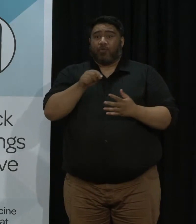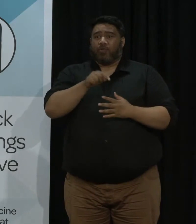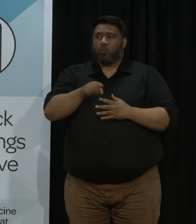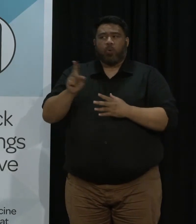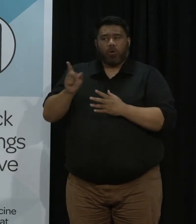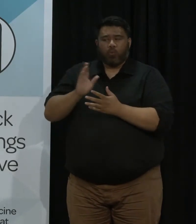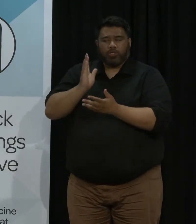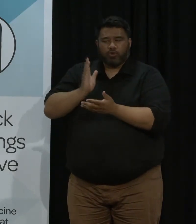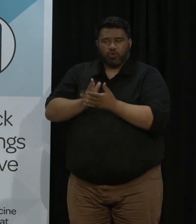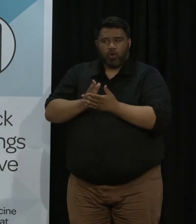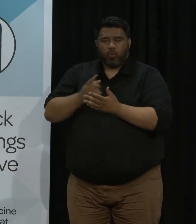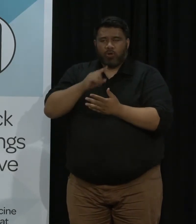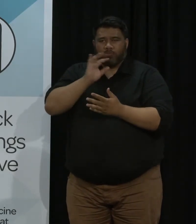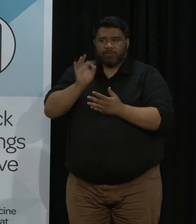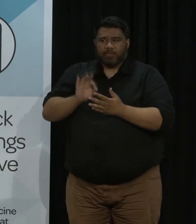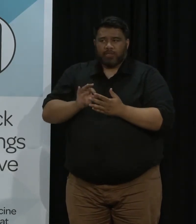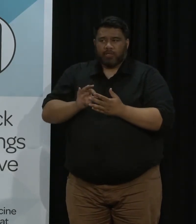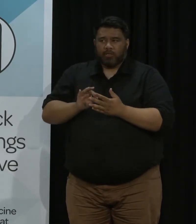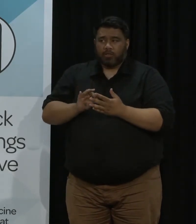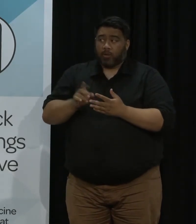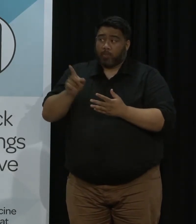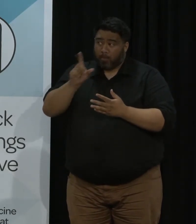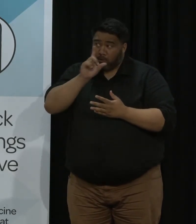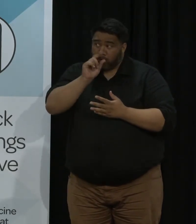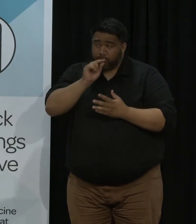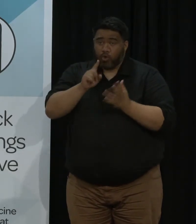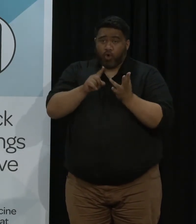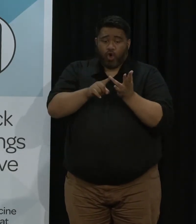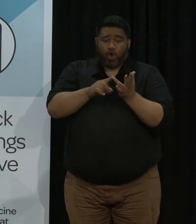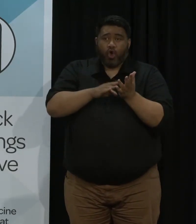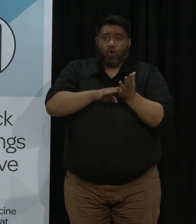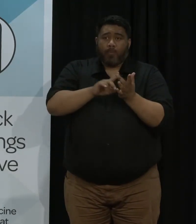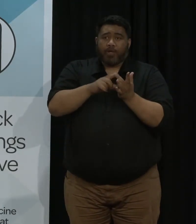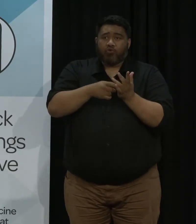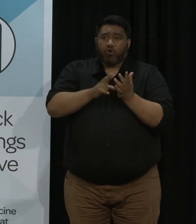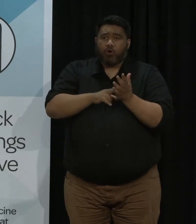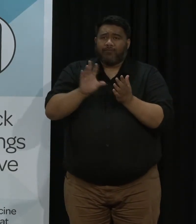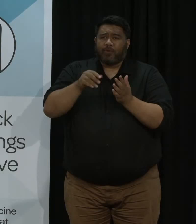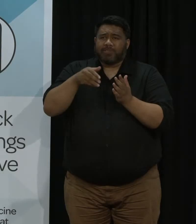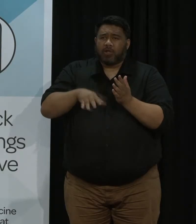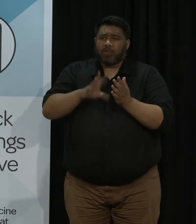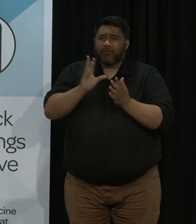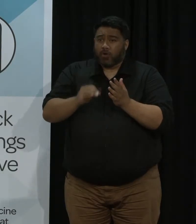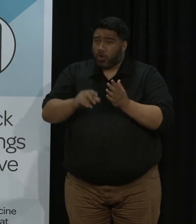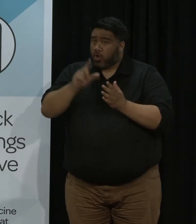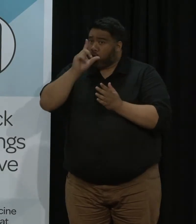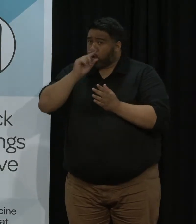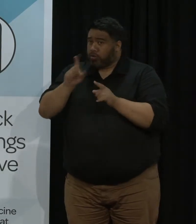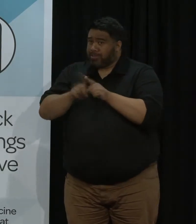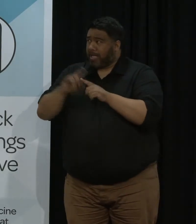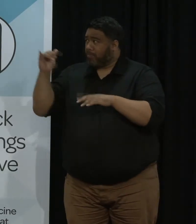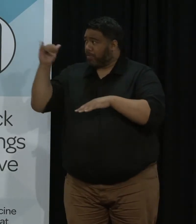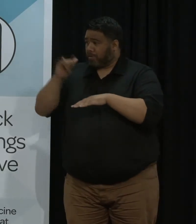We still don't know. Sfloot it is one of the options. Can you assure the public that Omicron